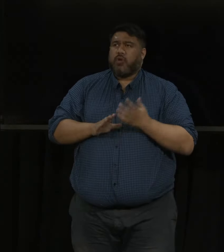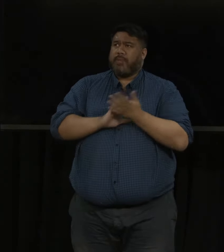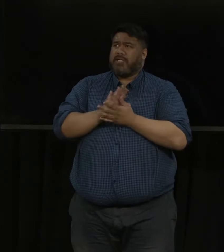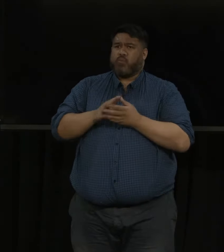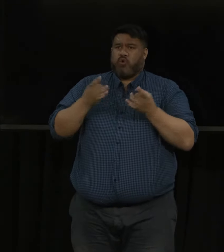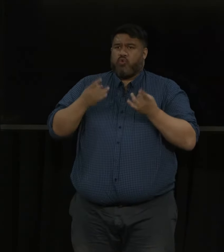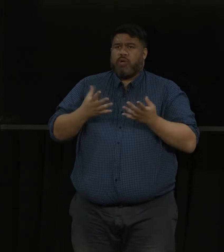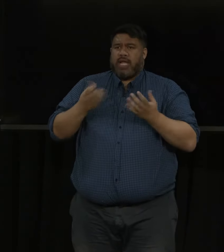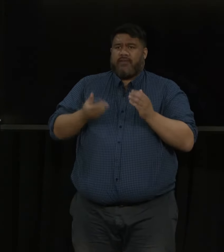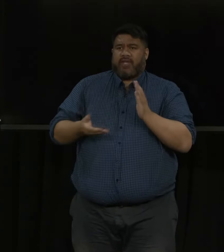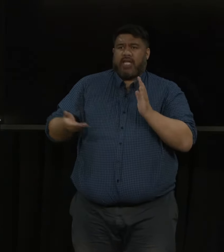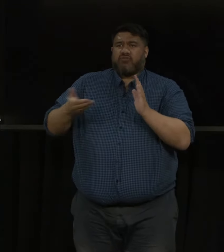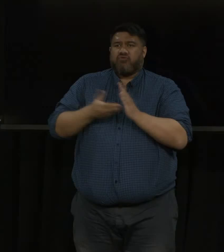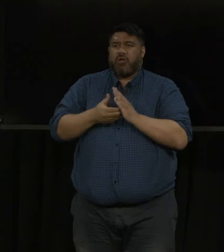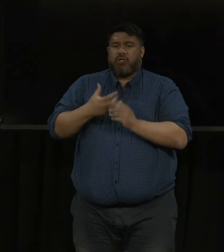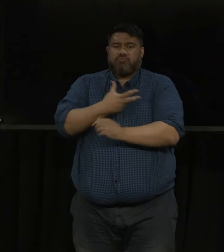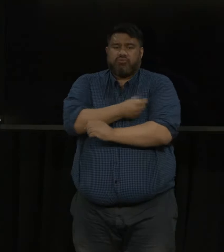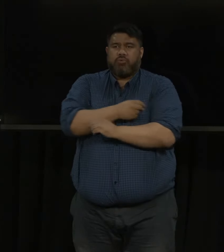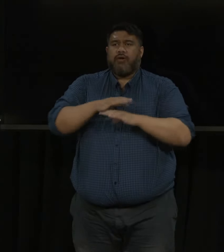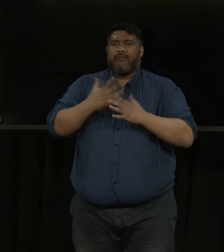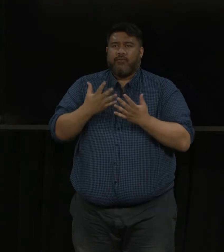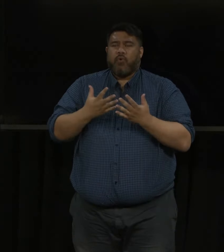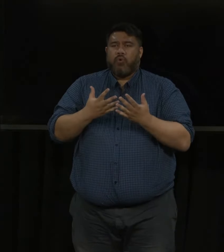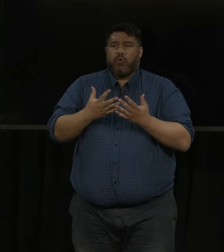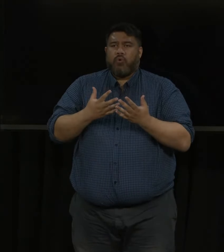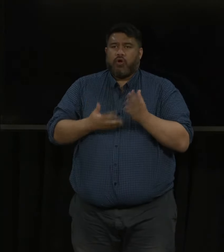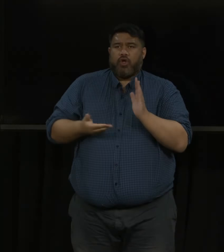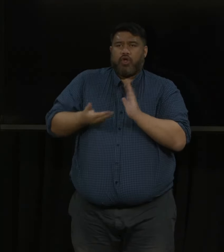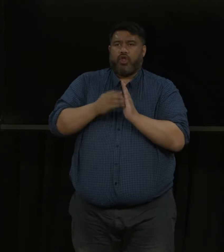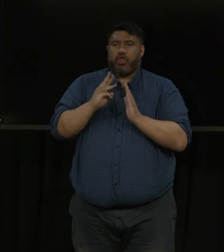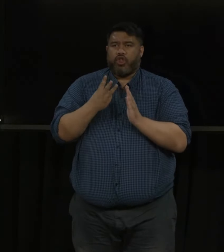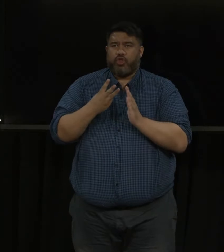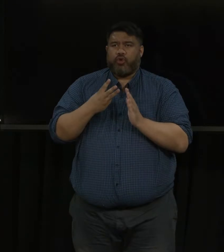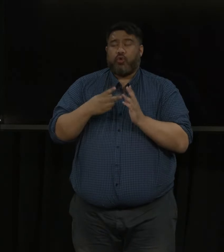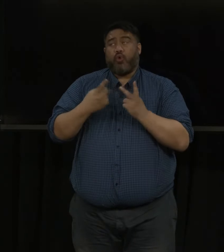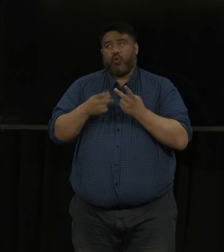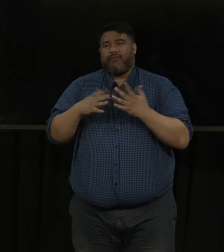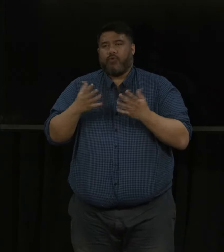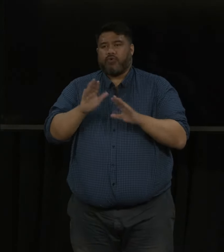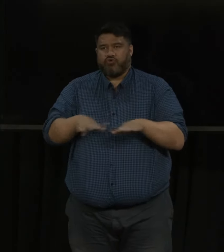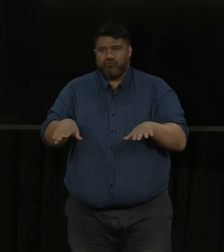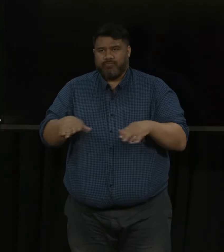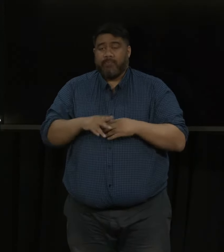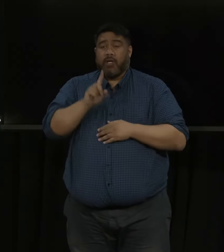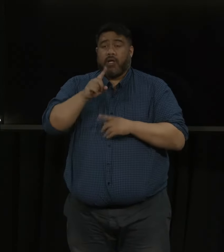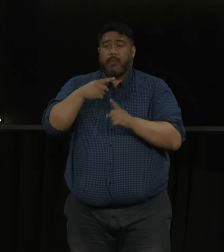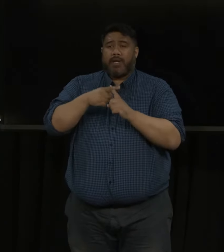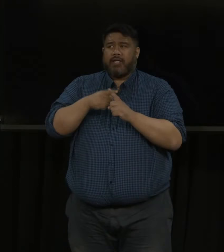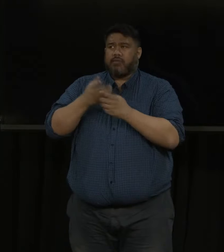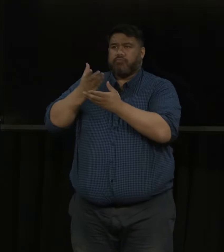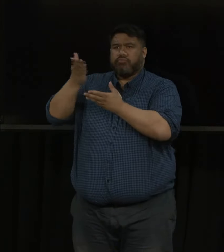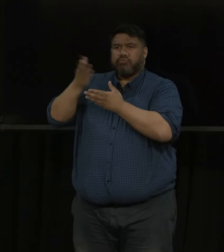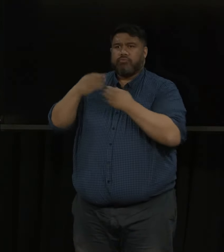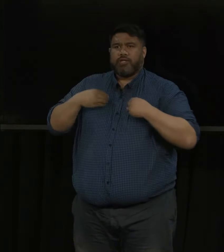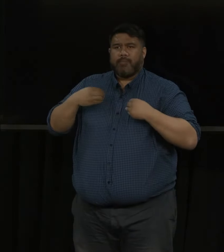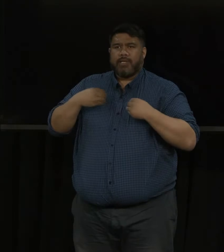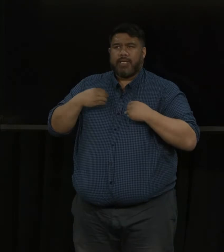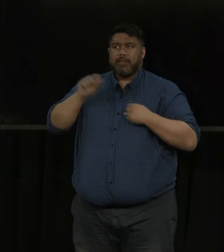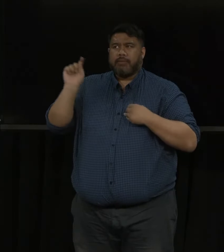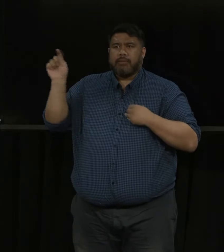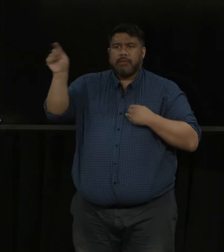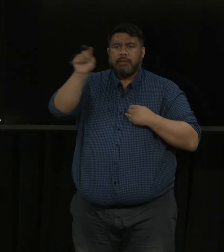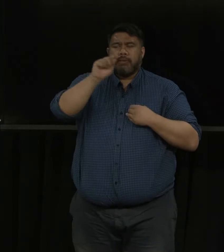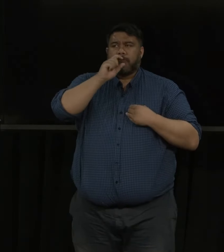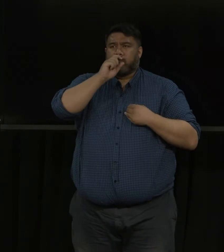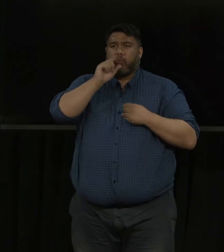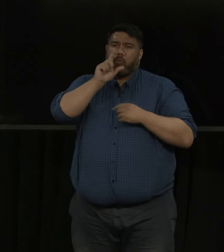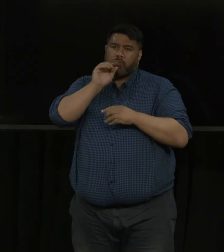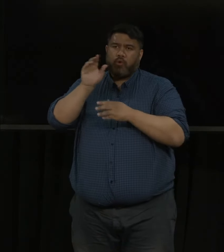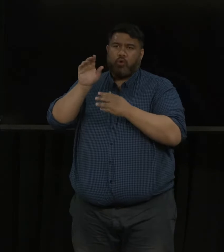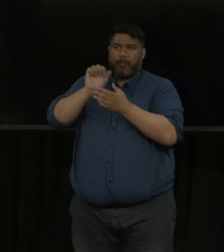of the usual dose of an adult.